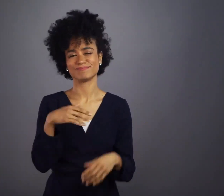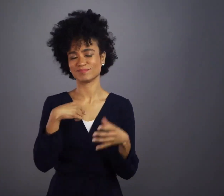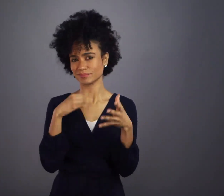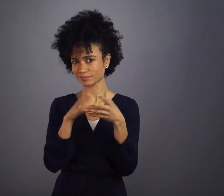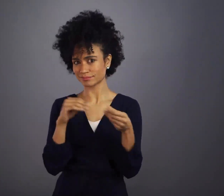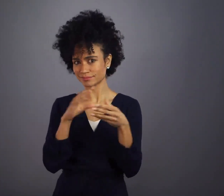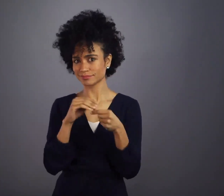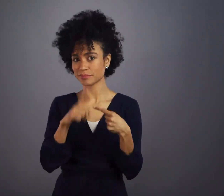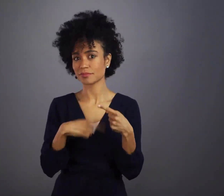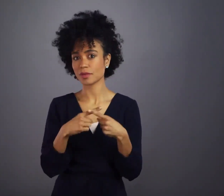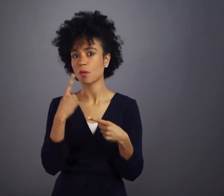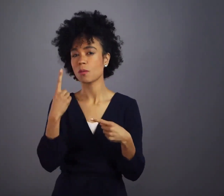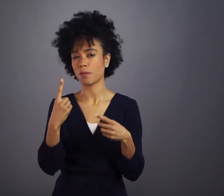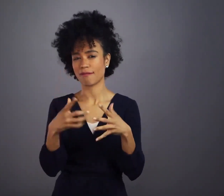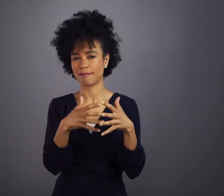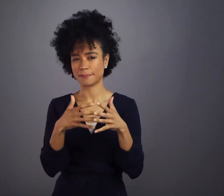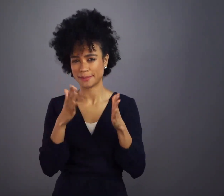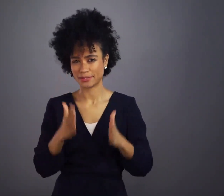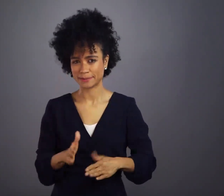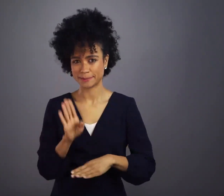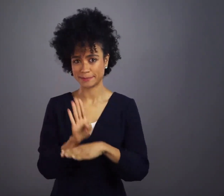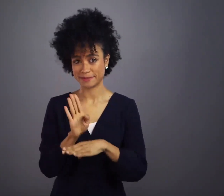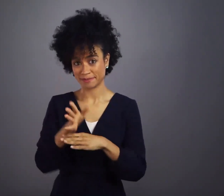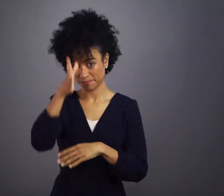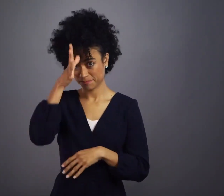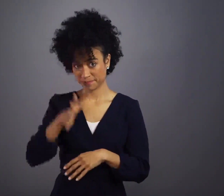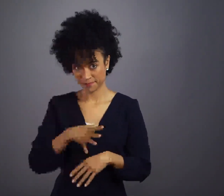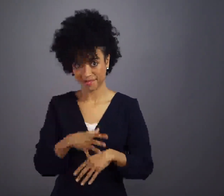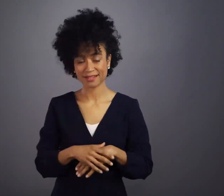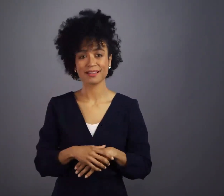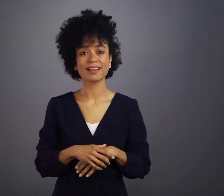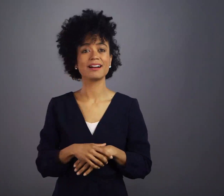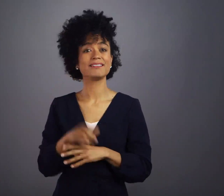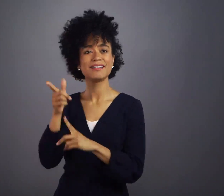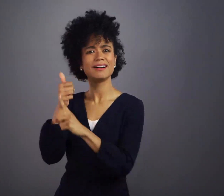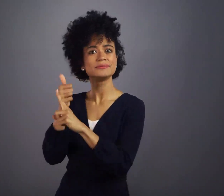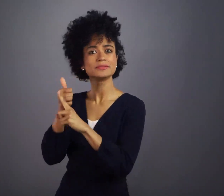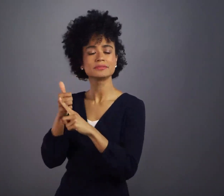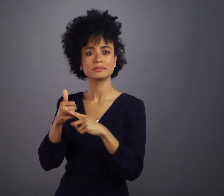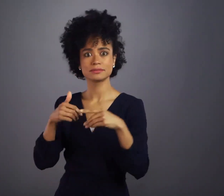A certain American business man had ability, good sense, and high character.